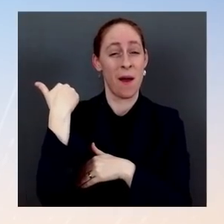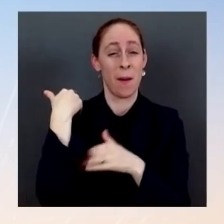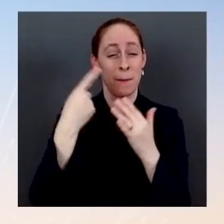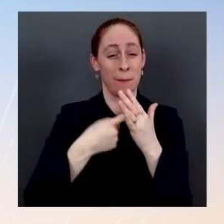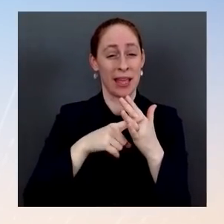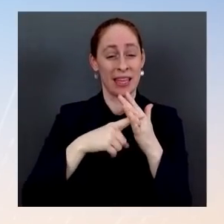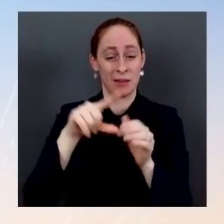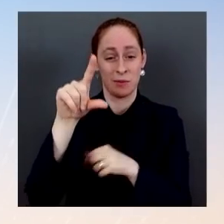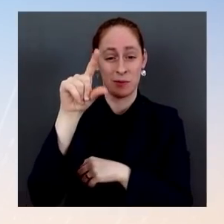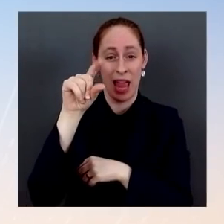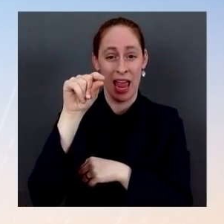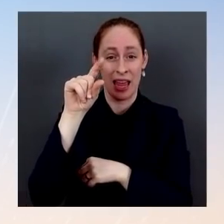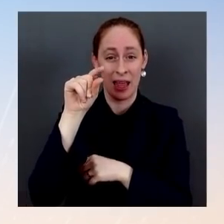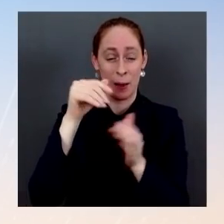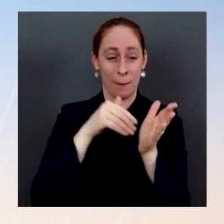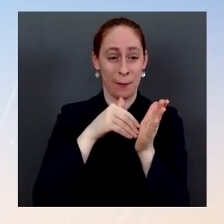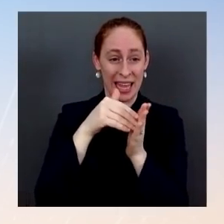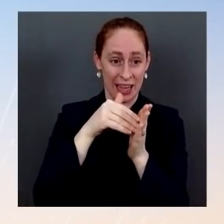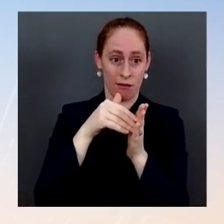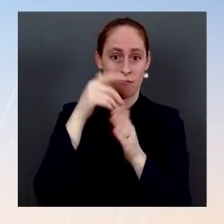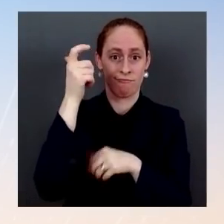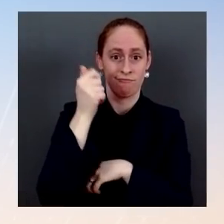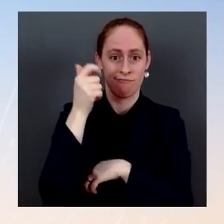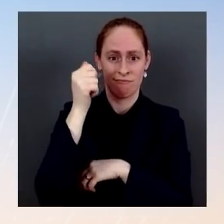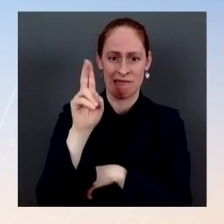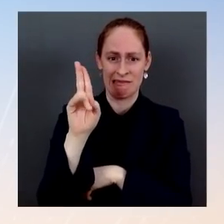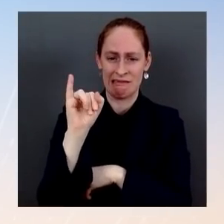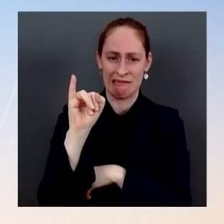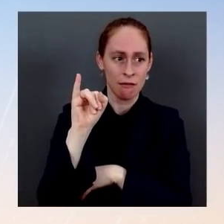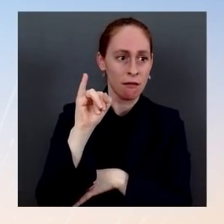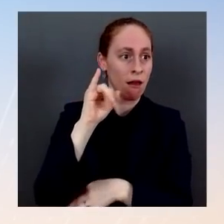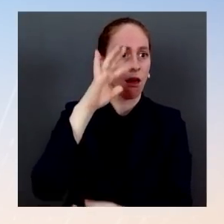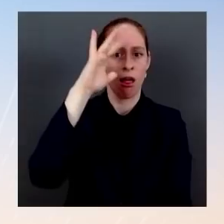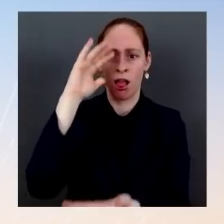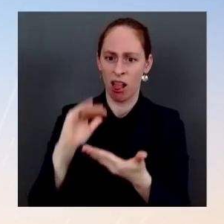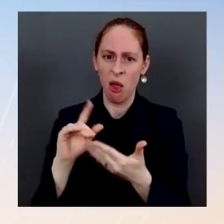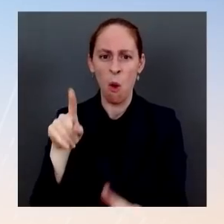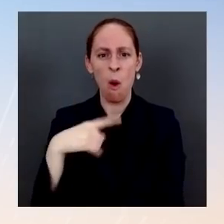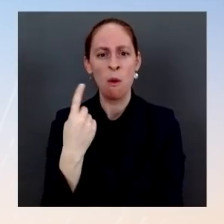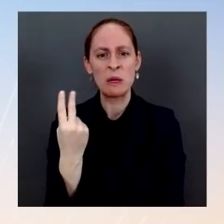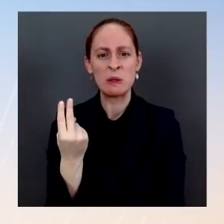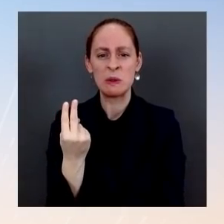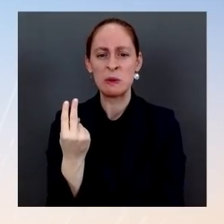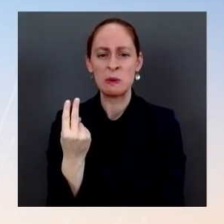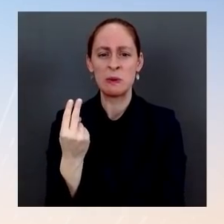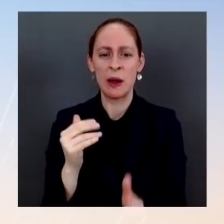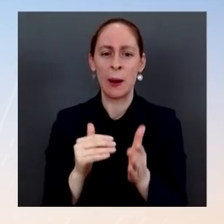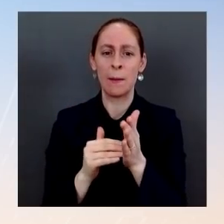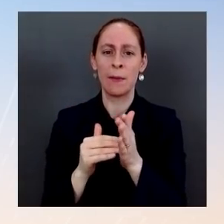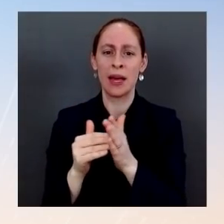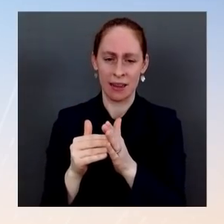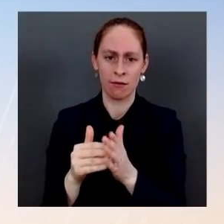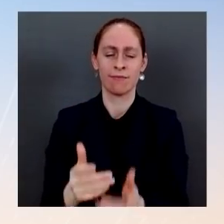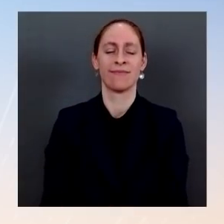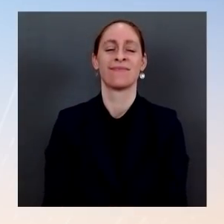and our successful vaccination program, Americans are back at work at a record-setting pace. And we are not in the same place we were at --